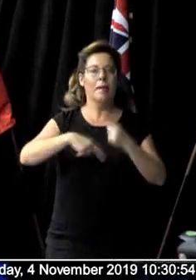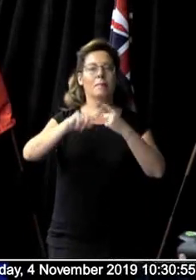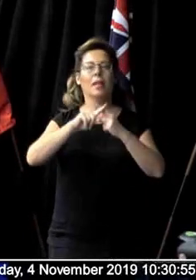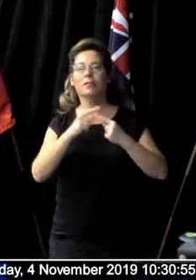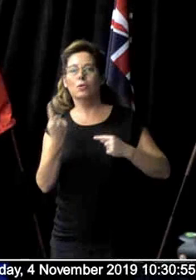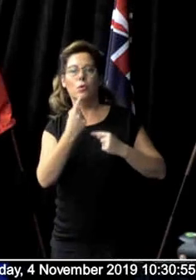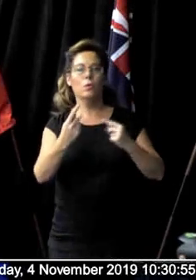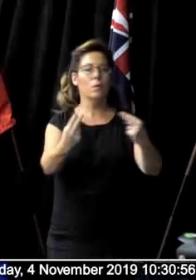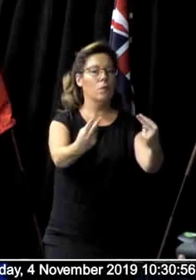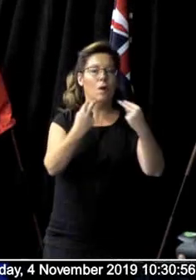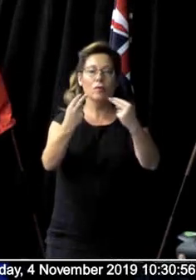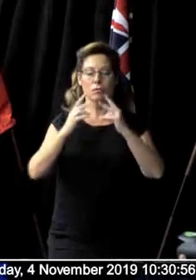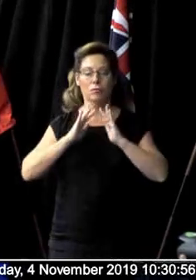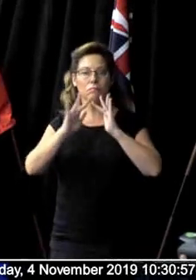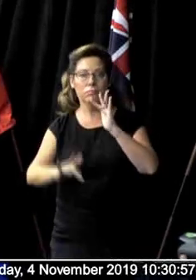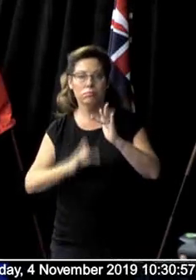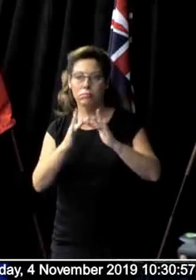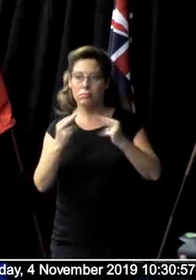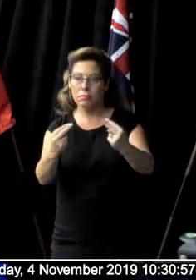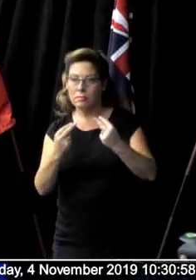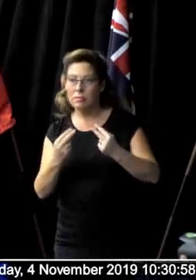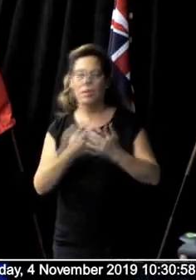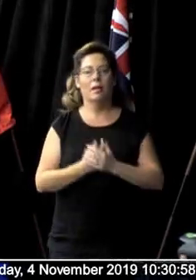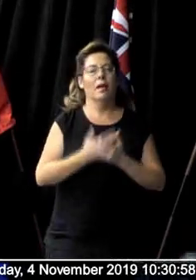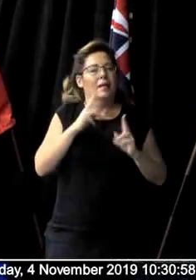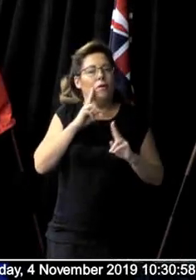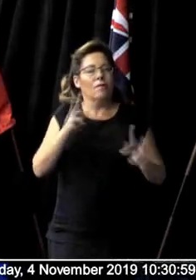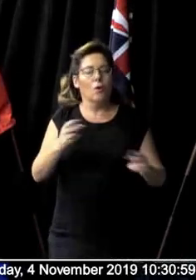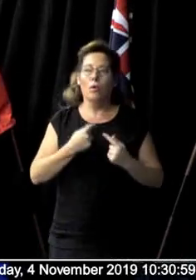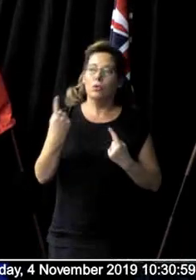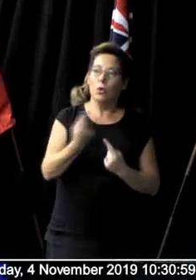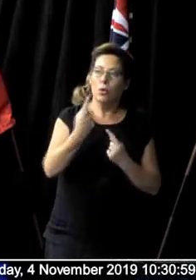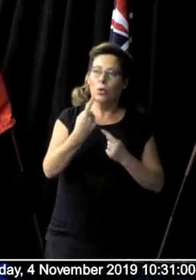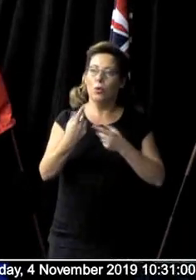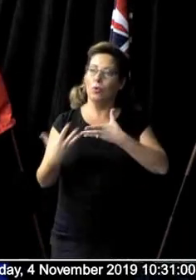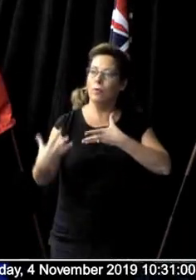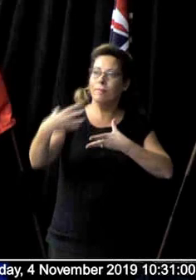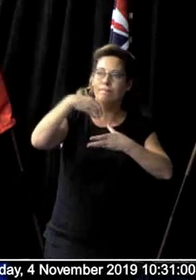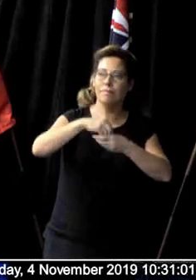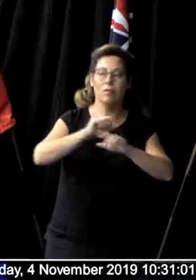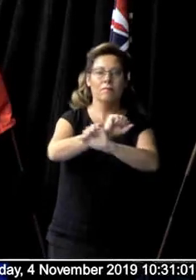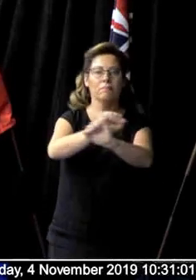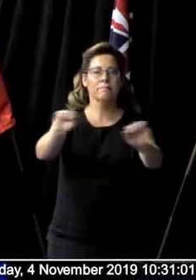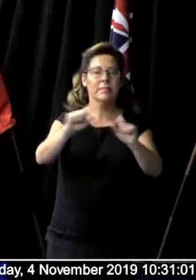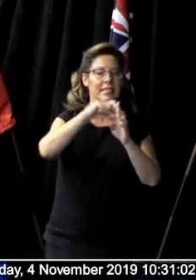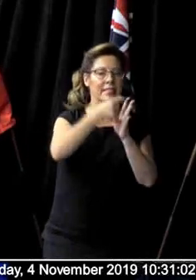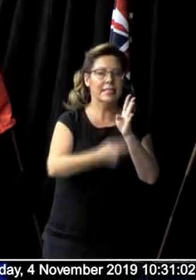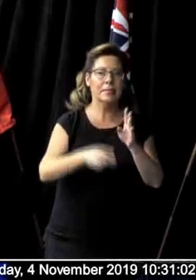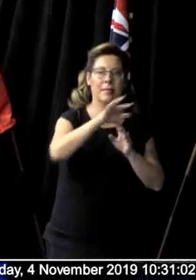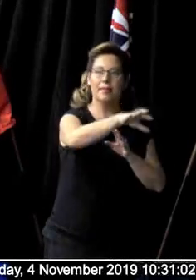people from the disability community. We are very grateful for your interest in the Commission and the contributions